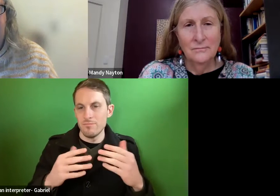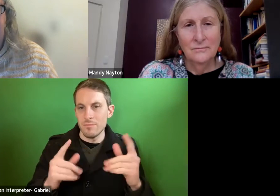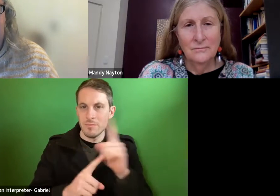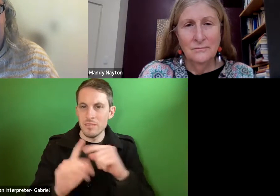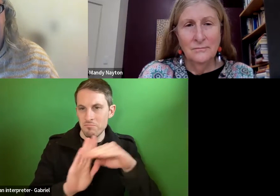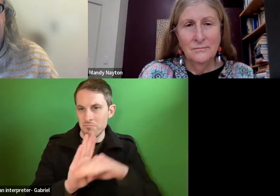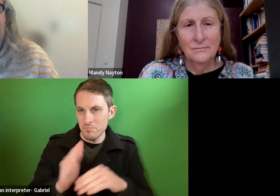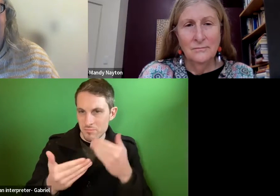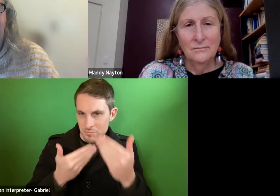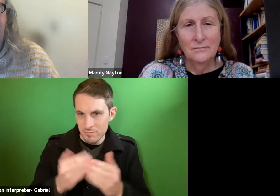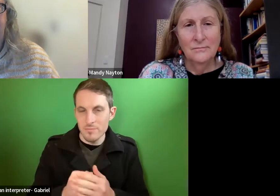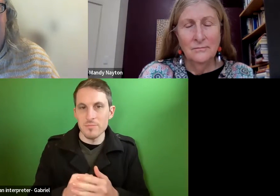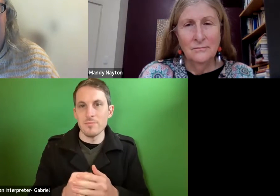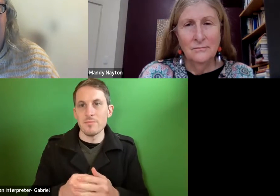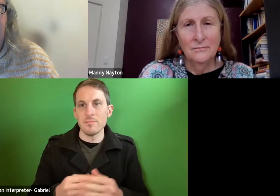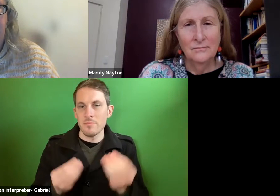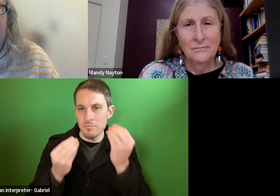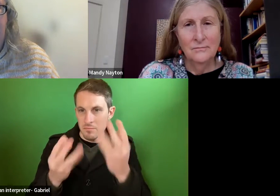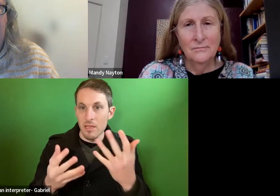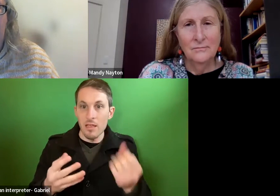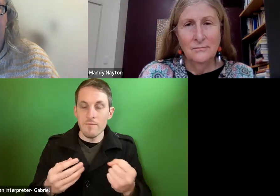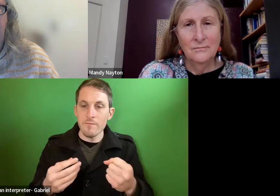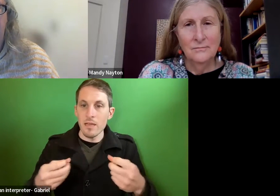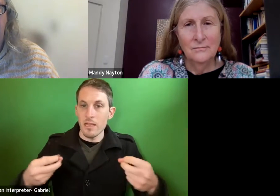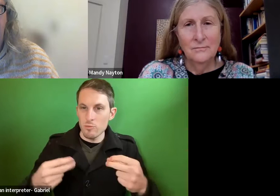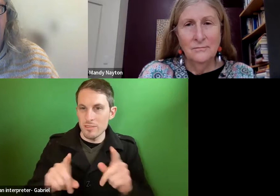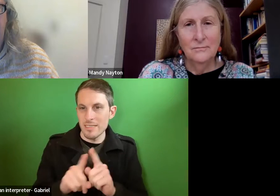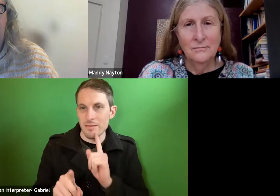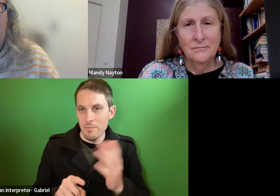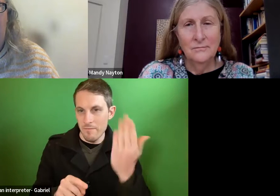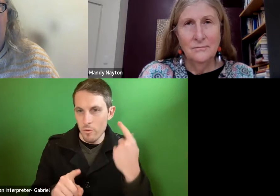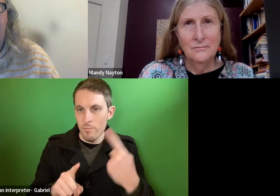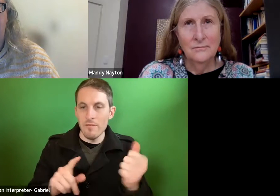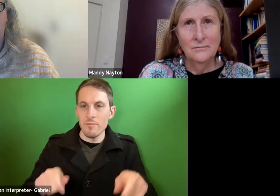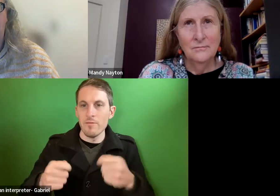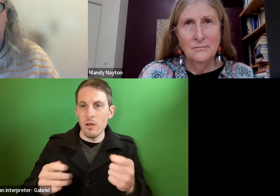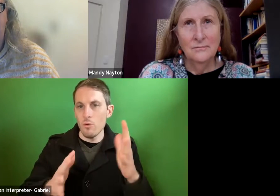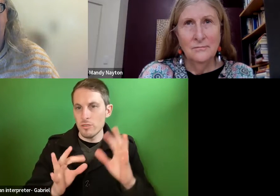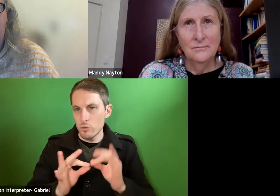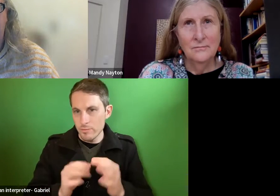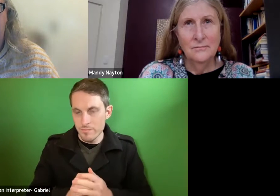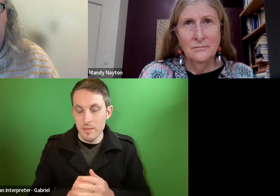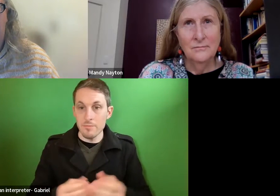this webinar is being captioned and Alan interpreted the recording will be available on